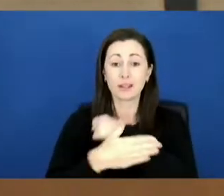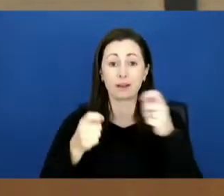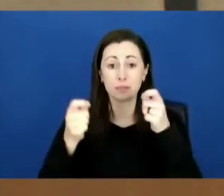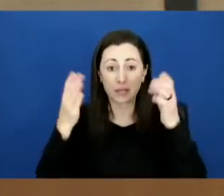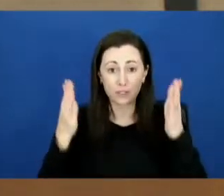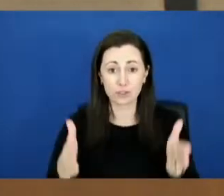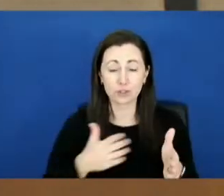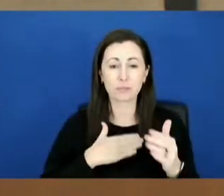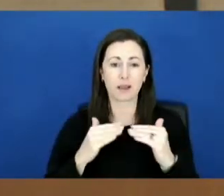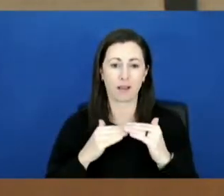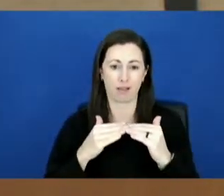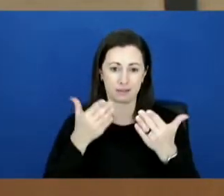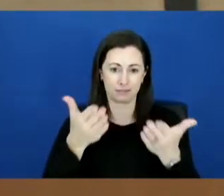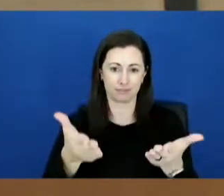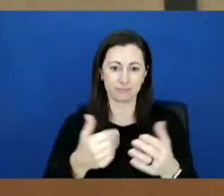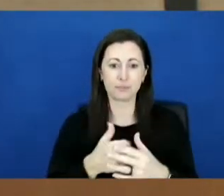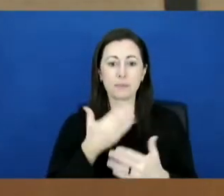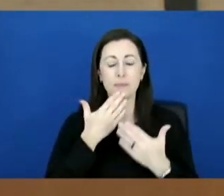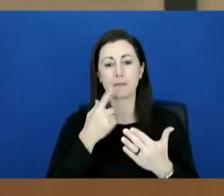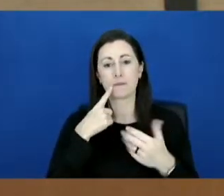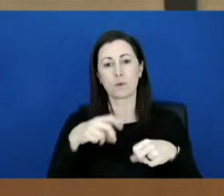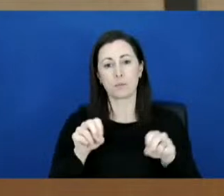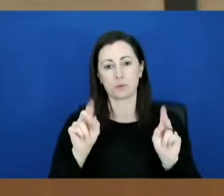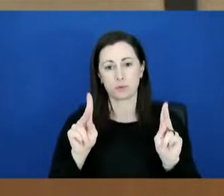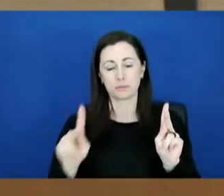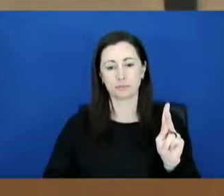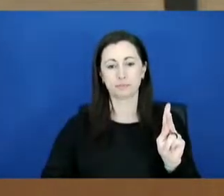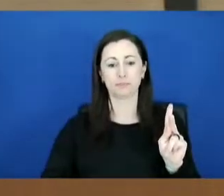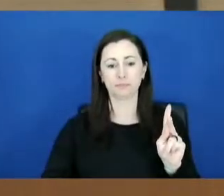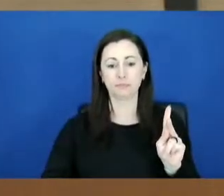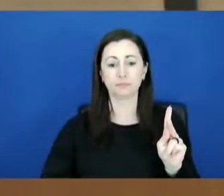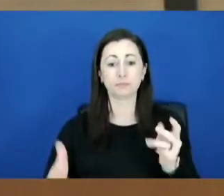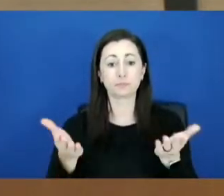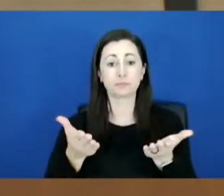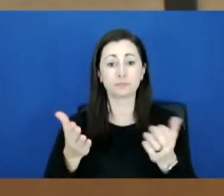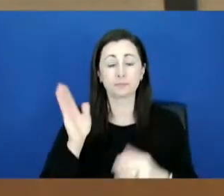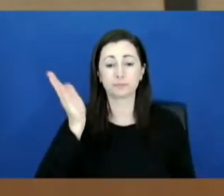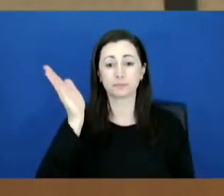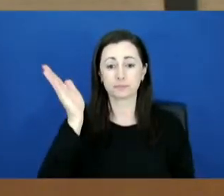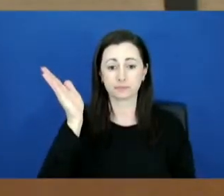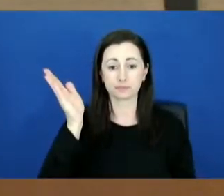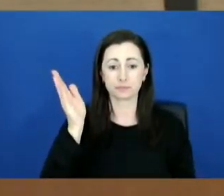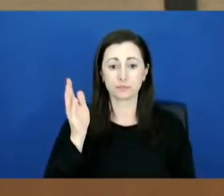SHARE JERRELL, VICE-CHAIR ALTMAN, COMMISSIONERS, COUNTY MANAGERS AND COLLEAGUES AT THE